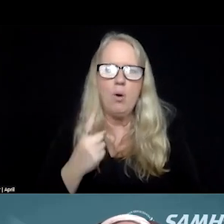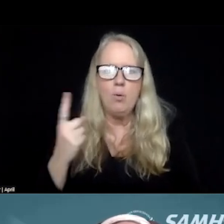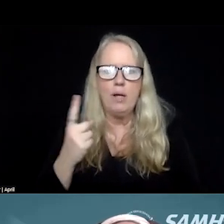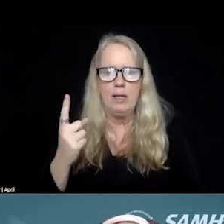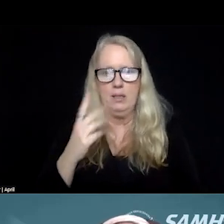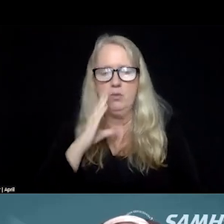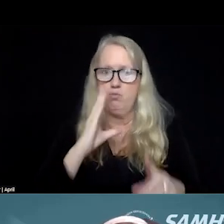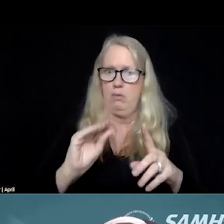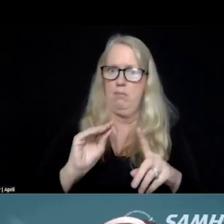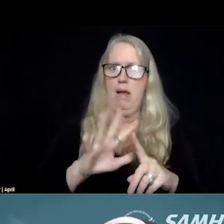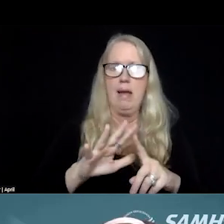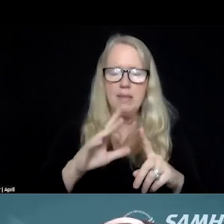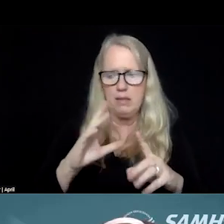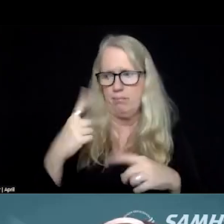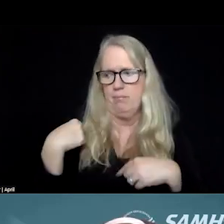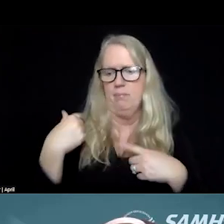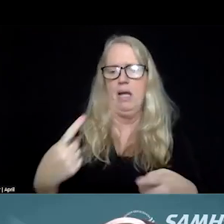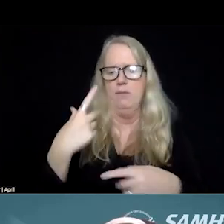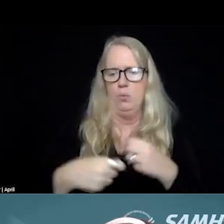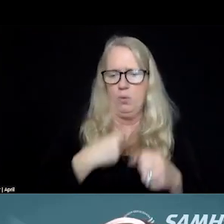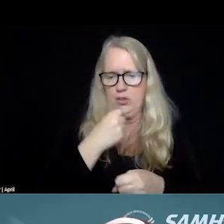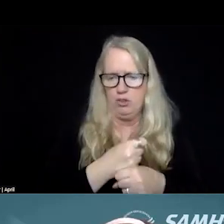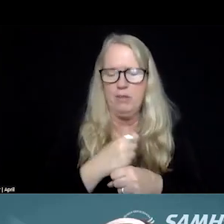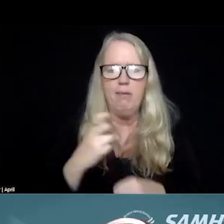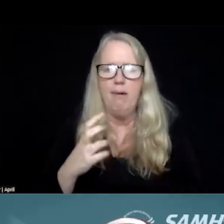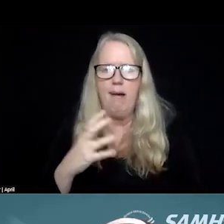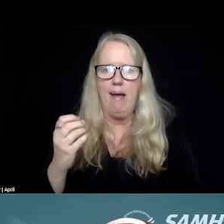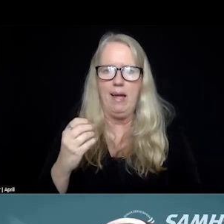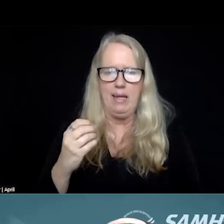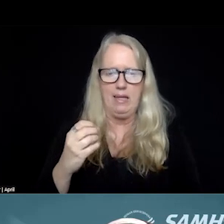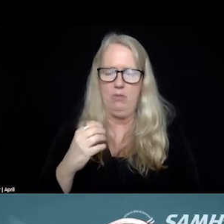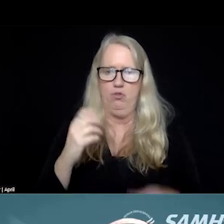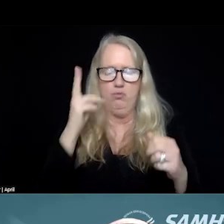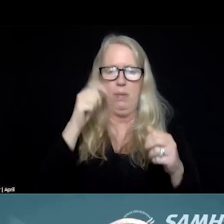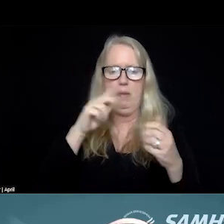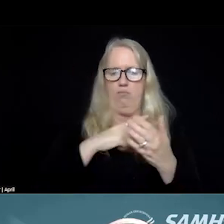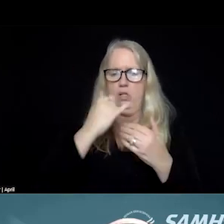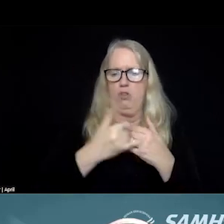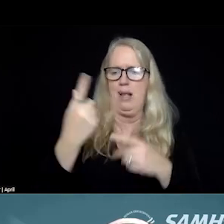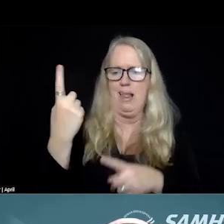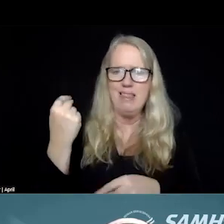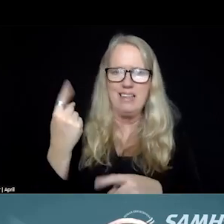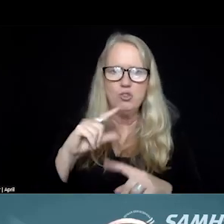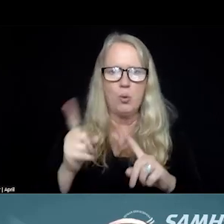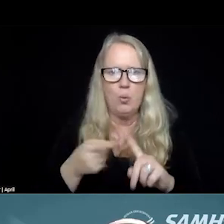HERE A YEAR AND LEARNED ABOUT THIS LAST YEAR -- BUT THERE